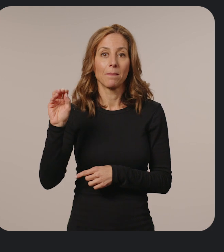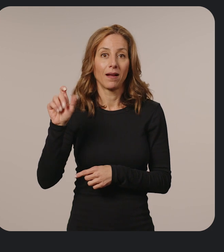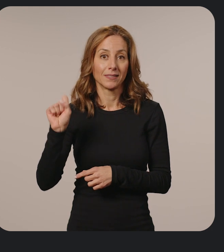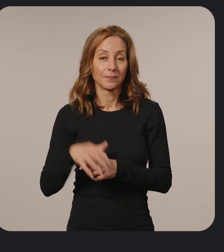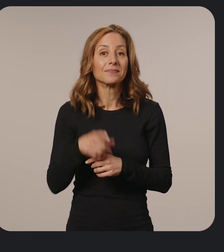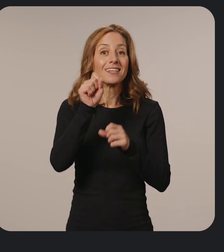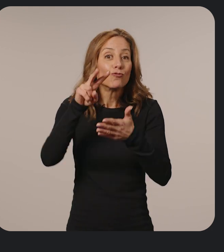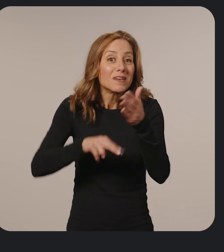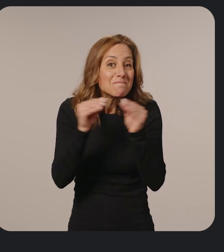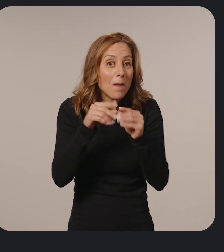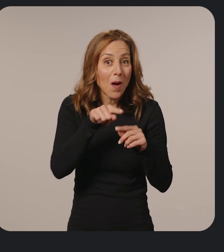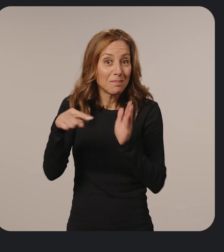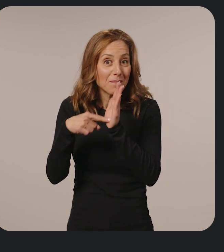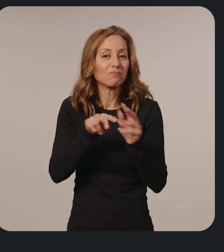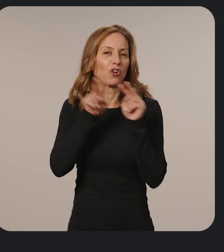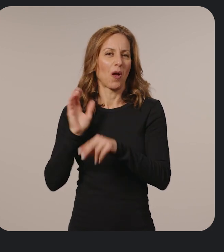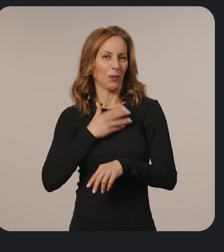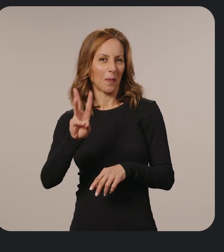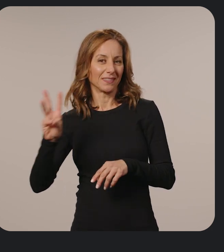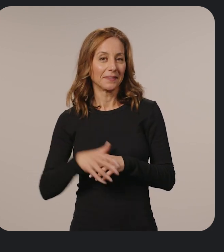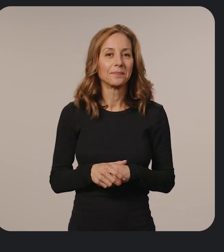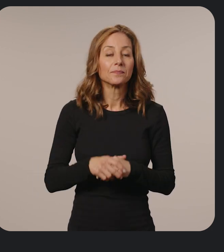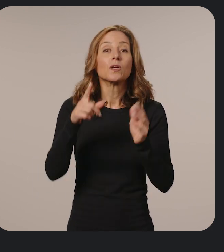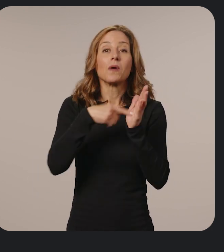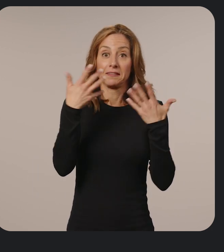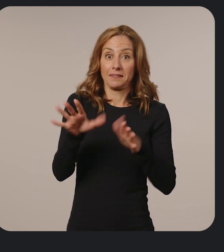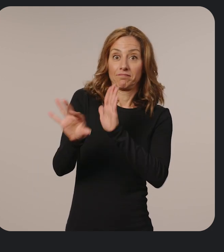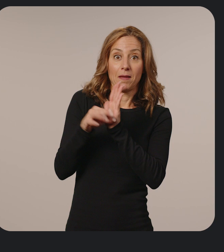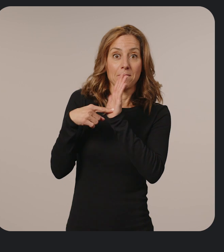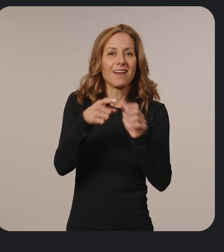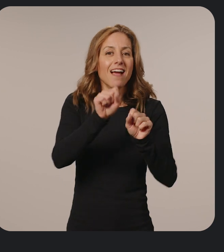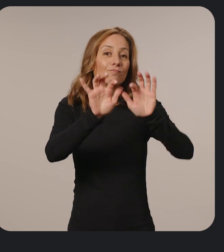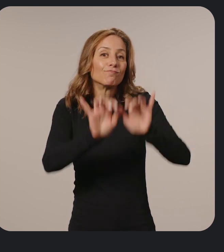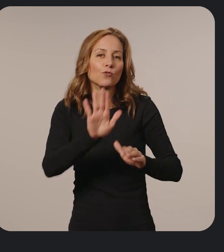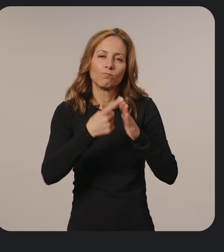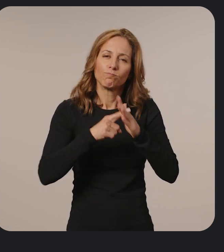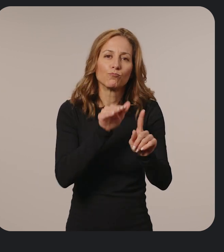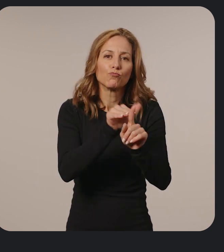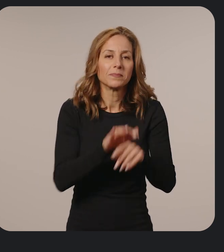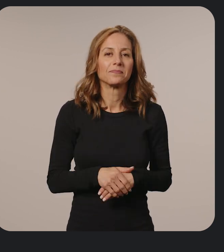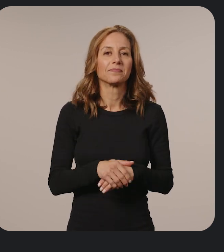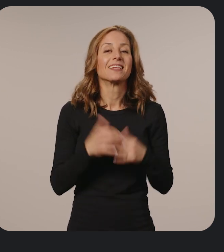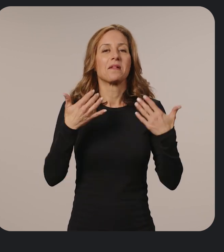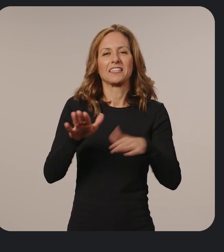Once you've selected a model, you can write your initial prompt. And now let's call the model. And we'll print out the result.